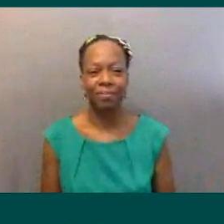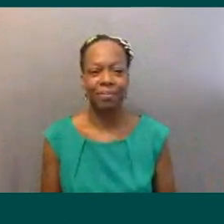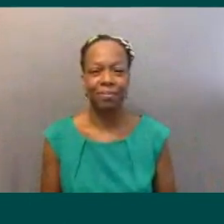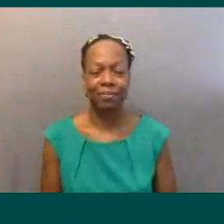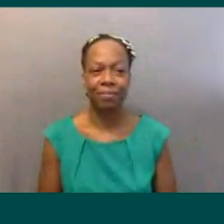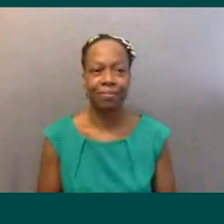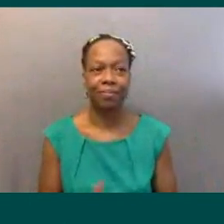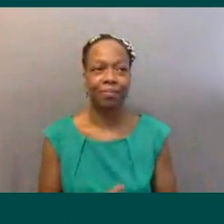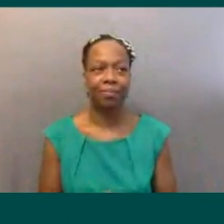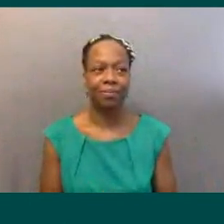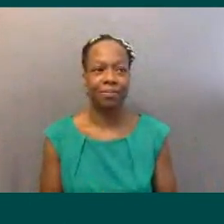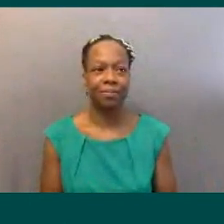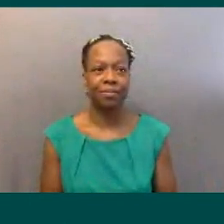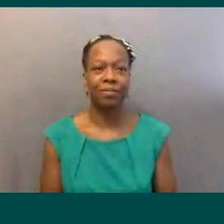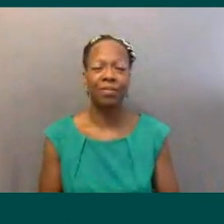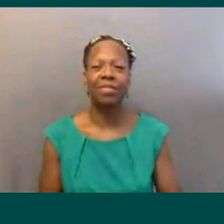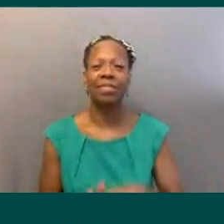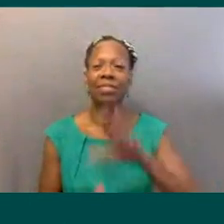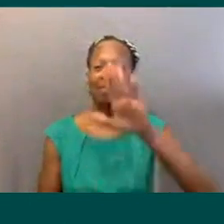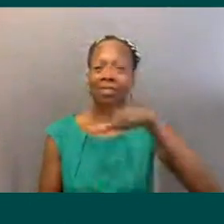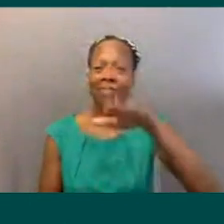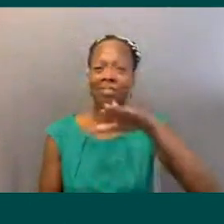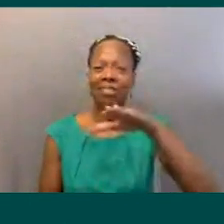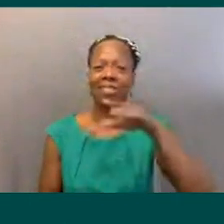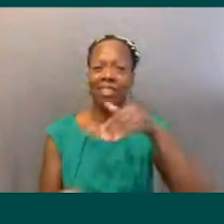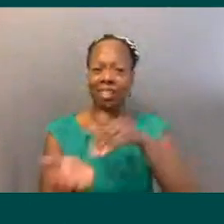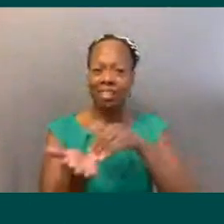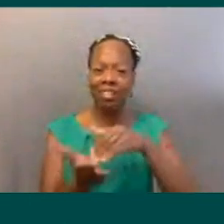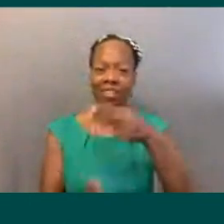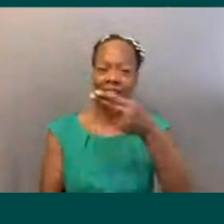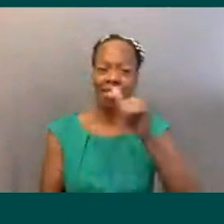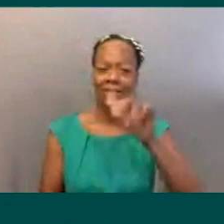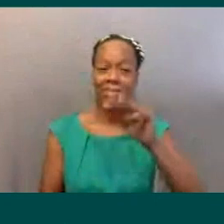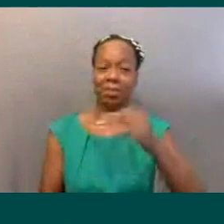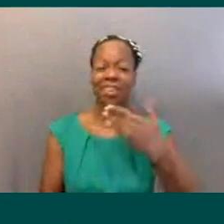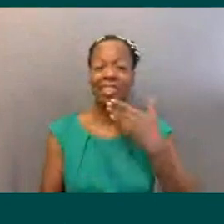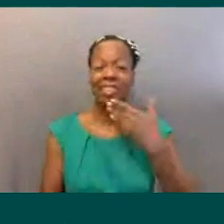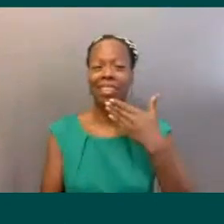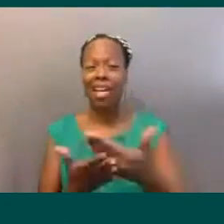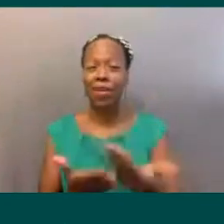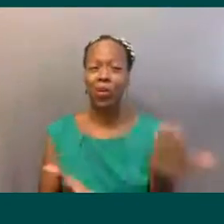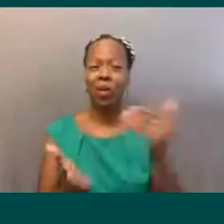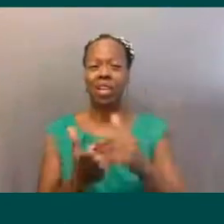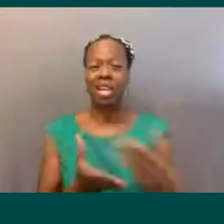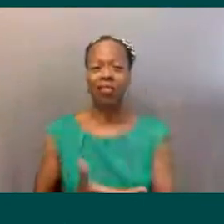Dr. Hyman, thank you again for joining us, and I really wanna sort of touch base and elaborate more